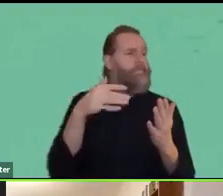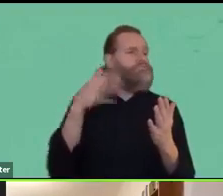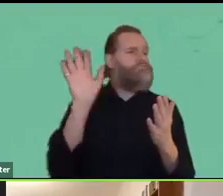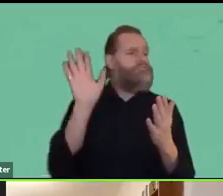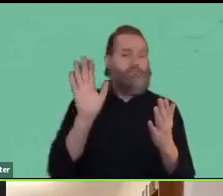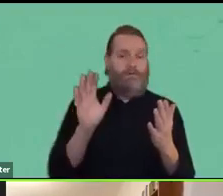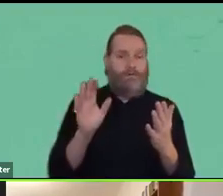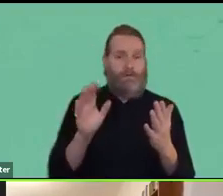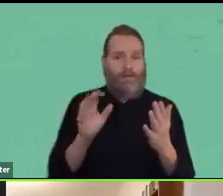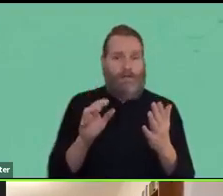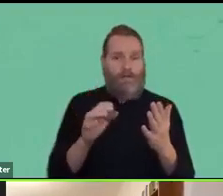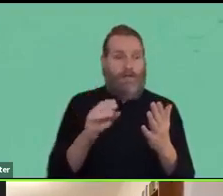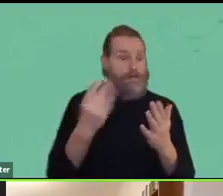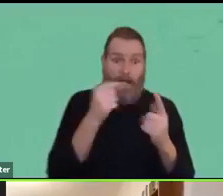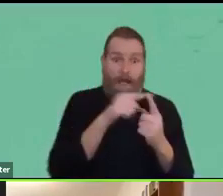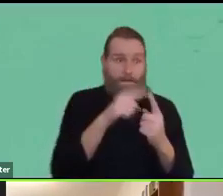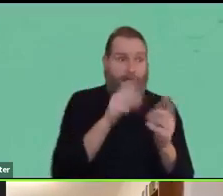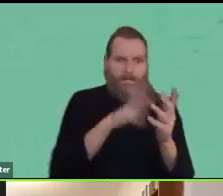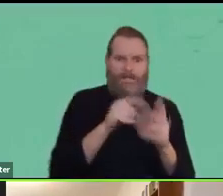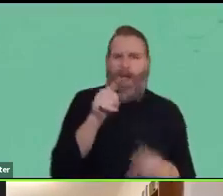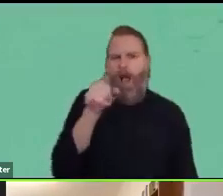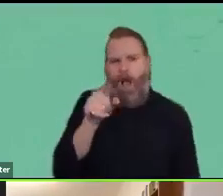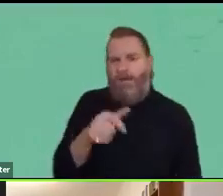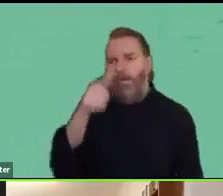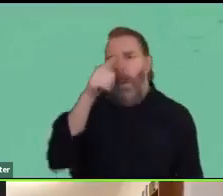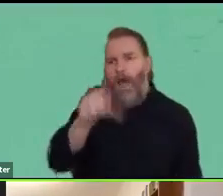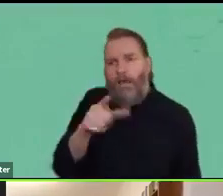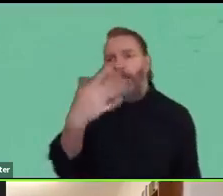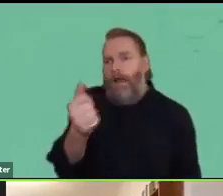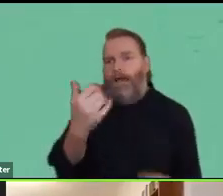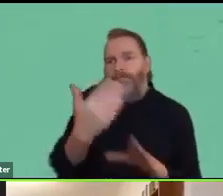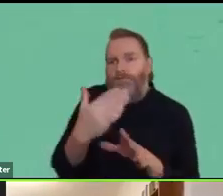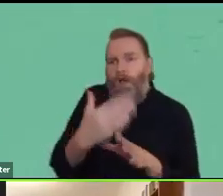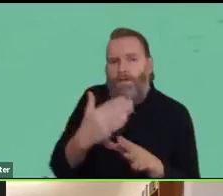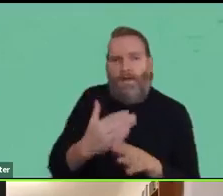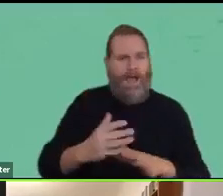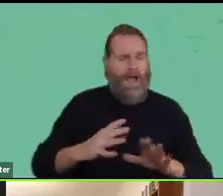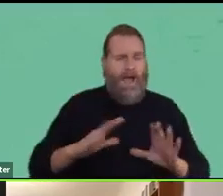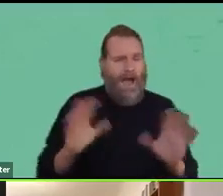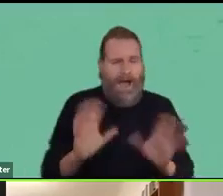we're lucky to have jobs the fact that not a single one even though 8,000 people have written